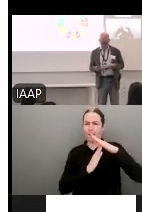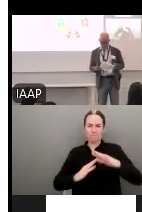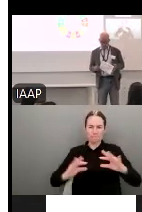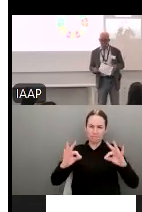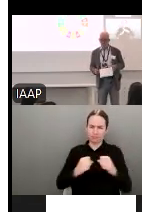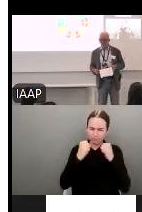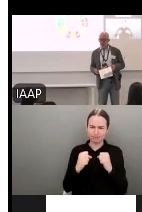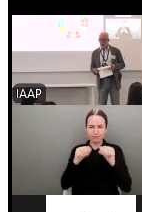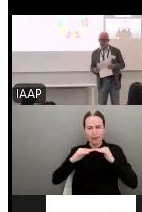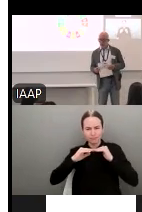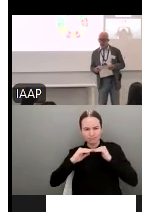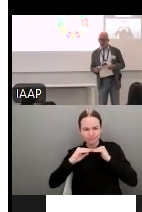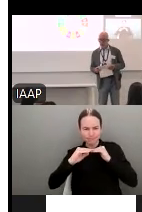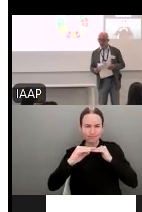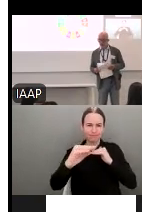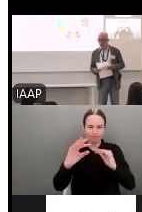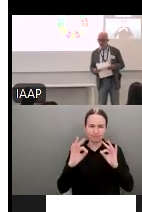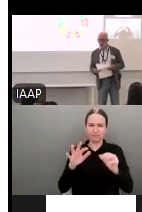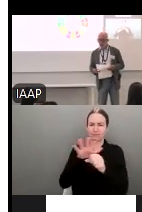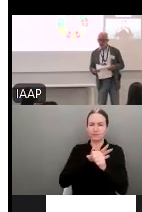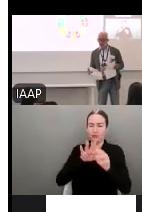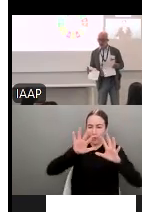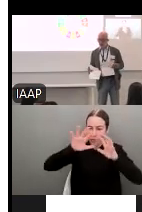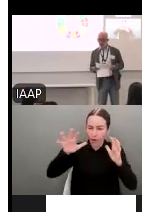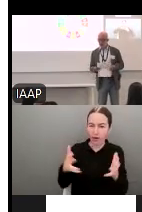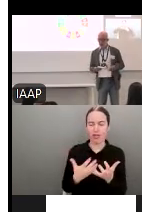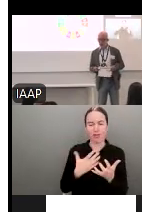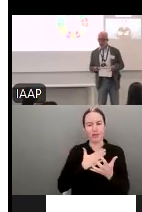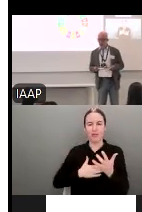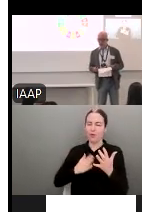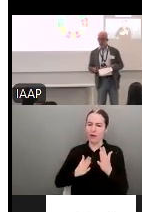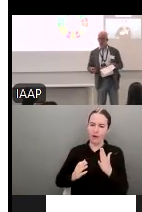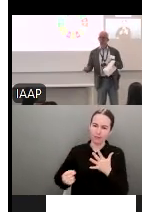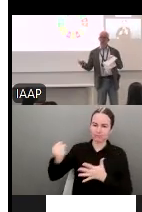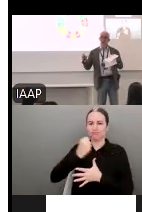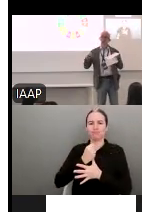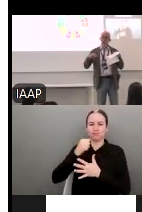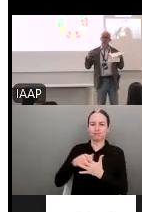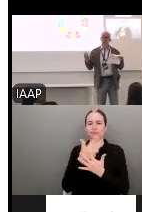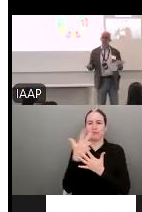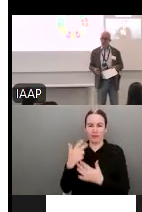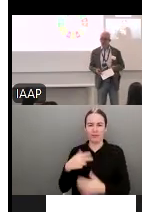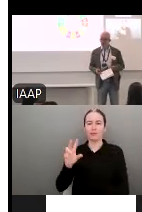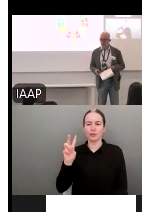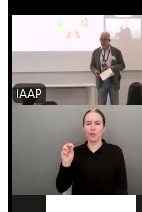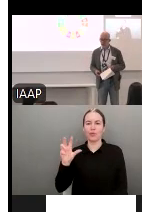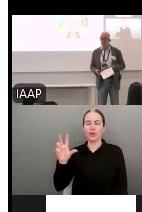There's also a link between the, to the United Nations goals